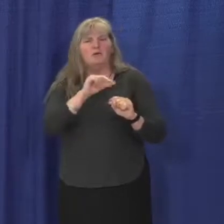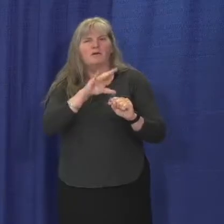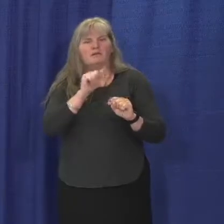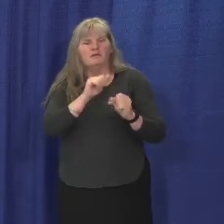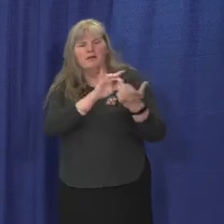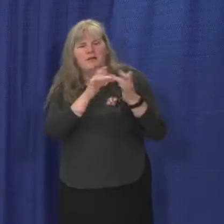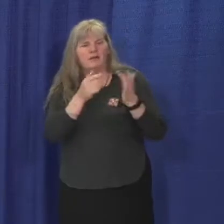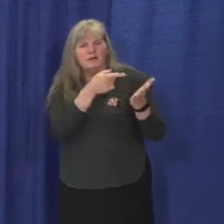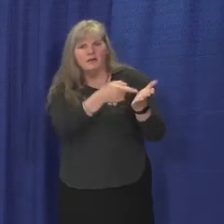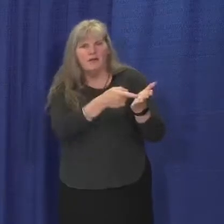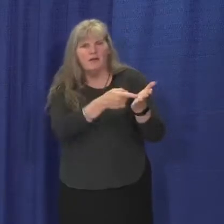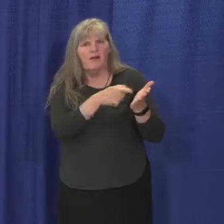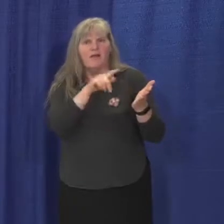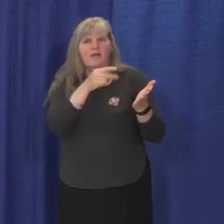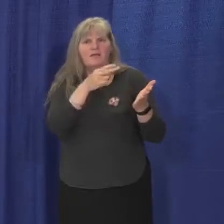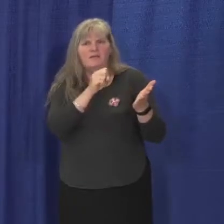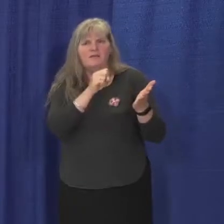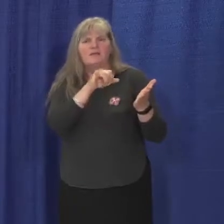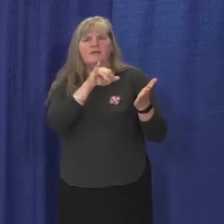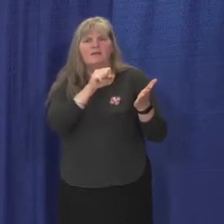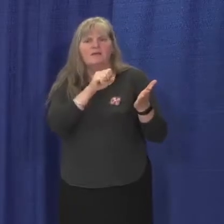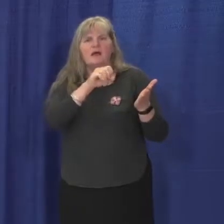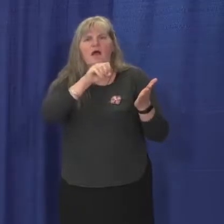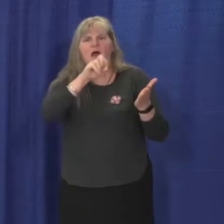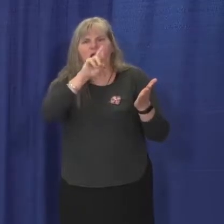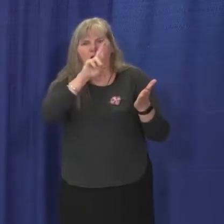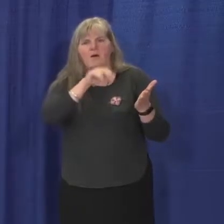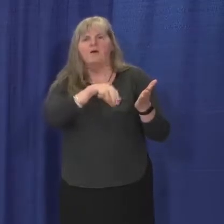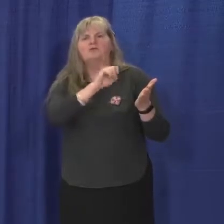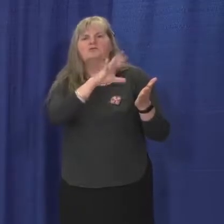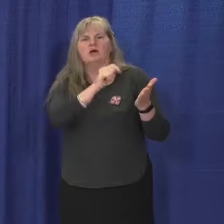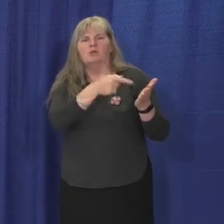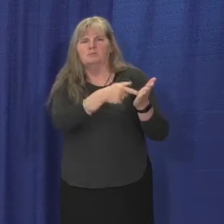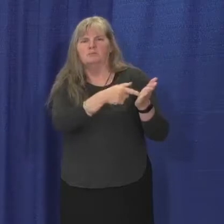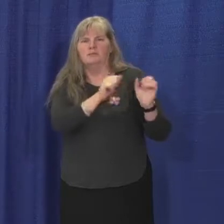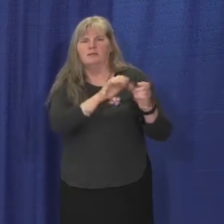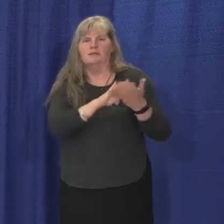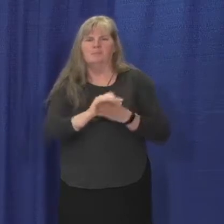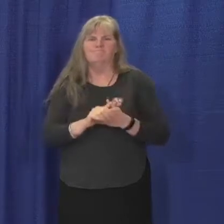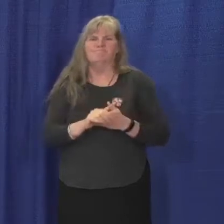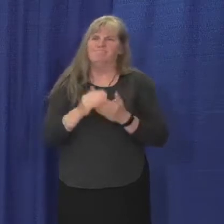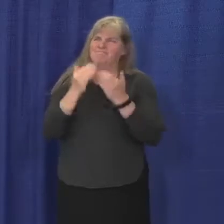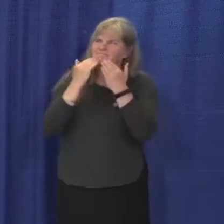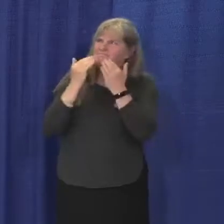find out more information at https://yukon.ca/this-is-our-sho t.